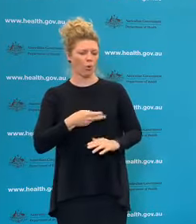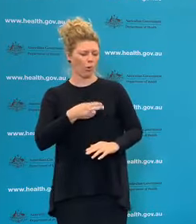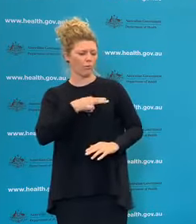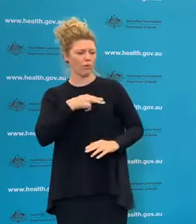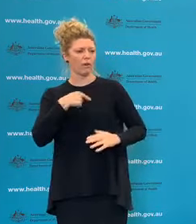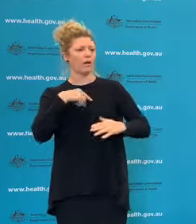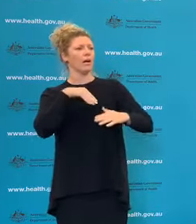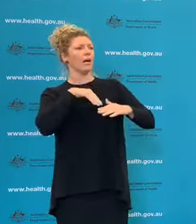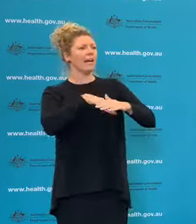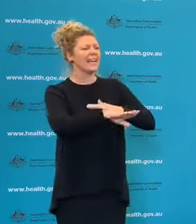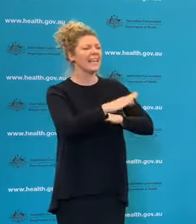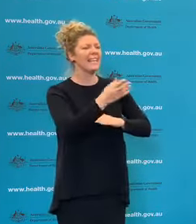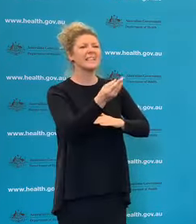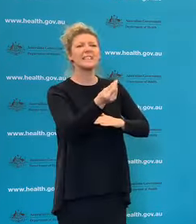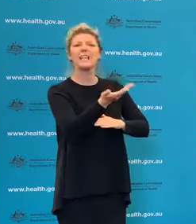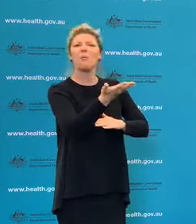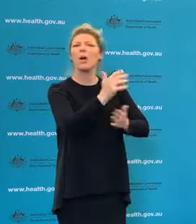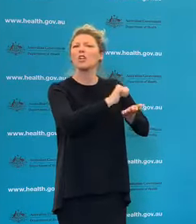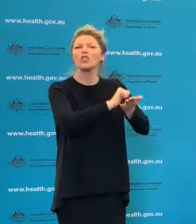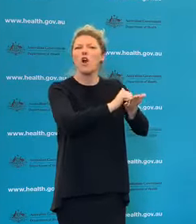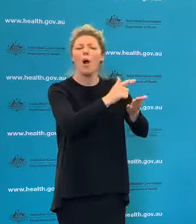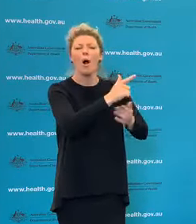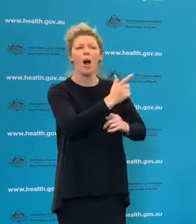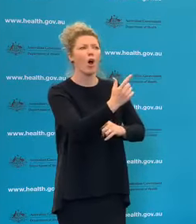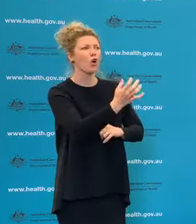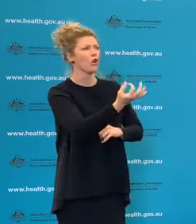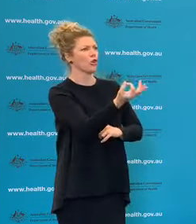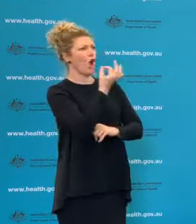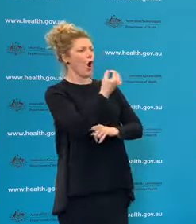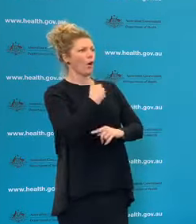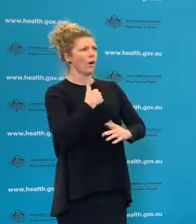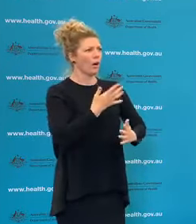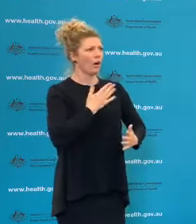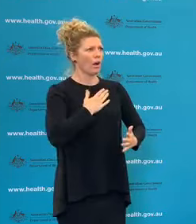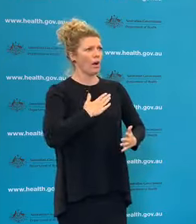We are hearing some reports about people having concern with healthcare workers,